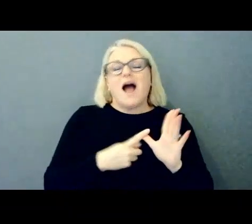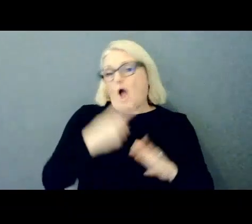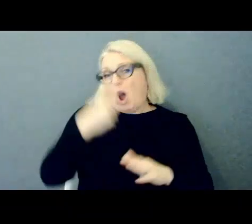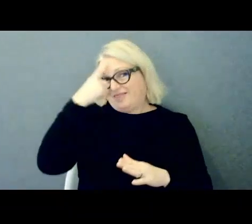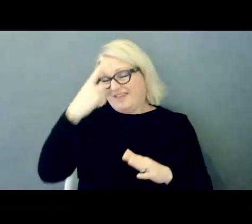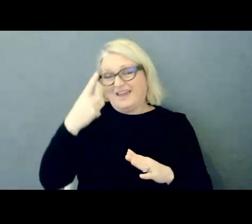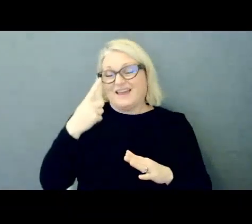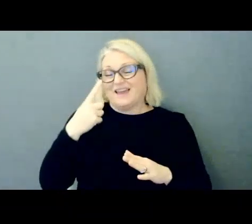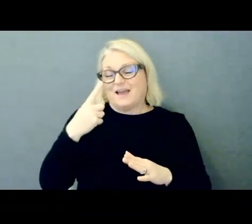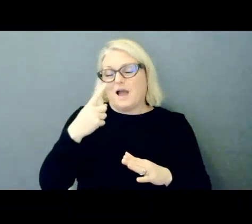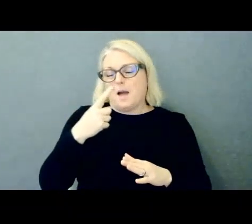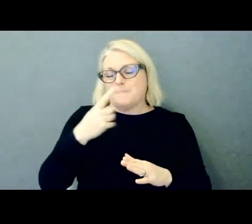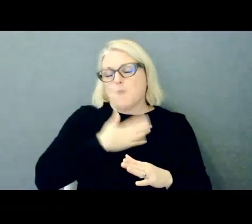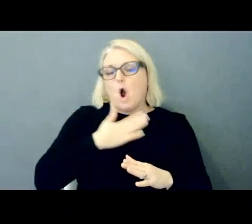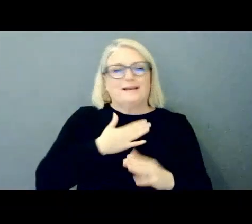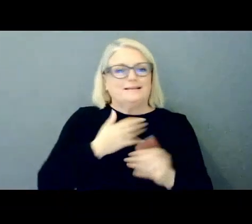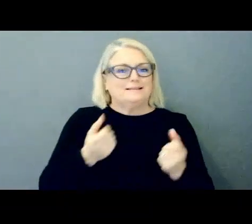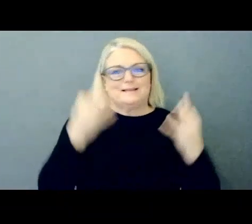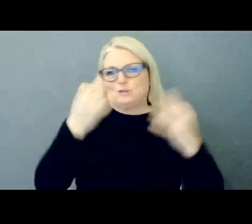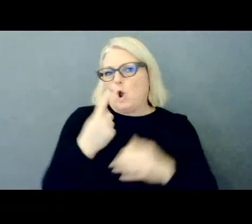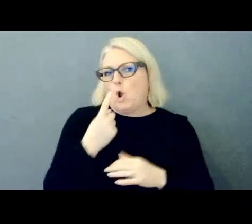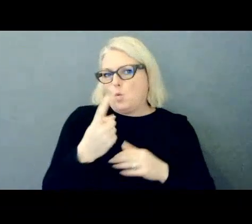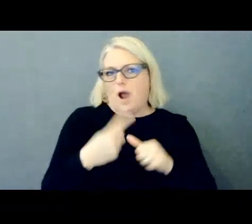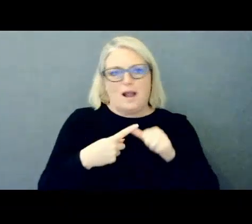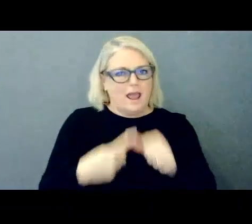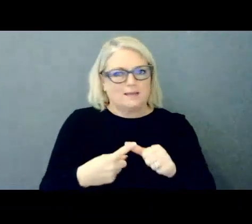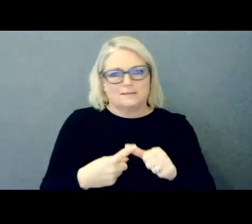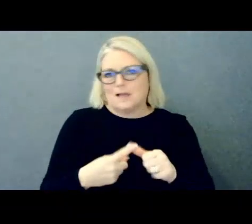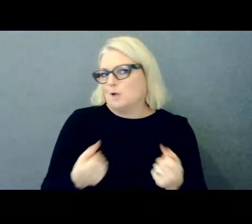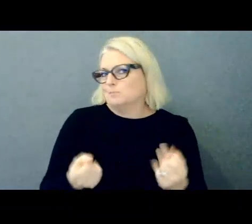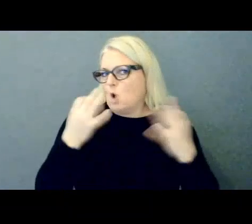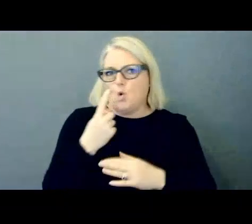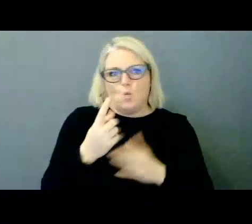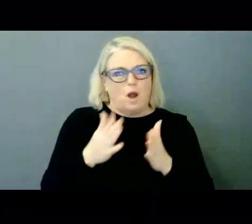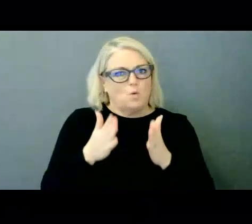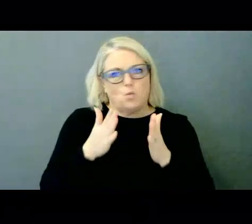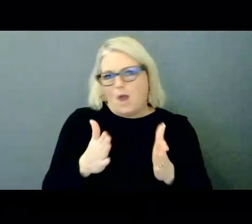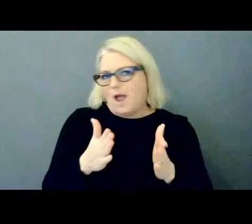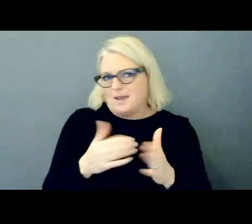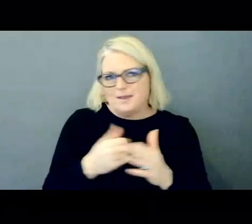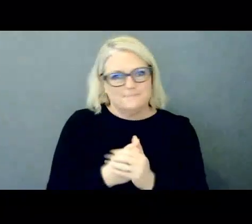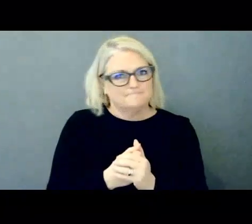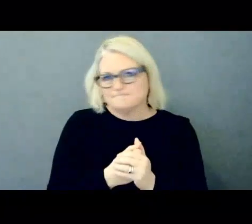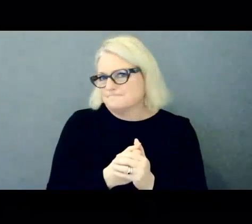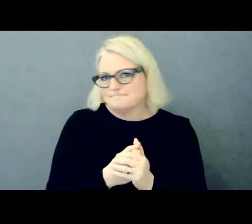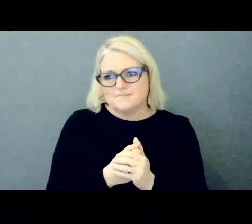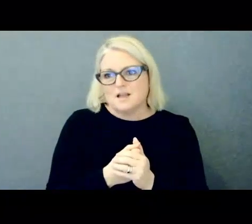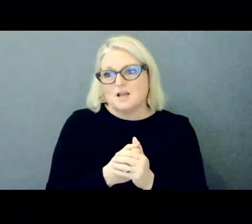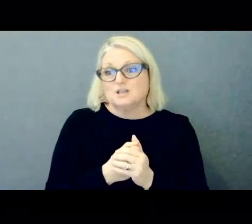So, the ideas to affect service quality can be small and granular, but also big. So, what can we use to test and learn,